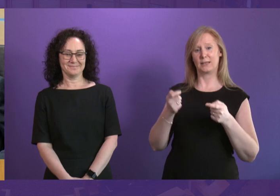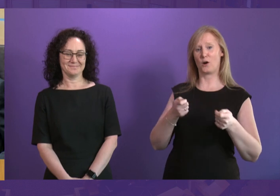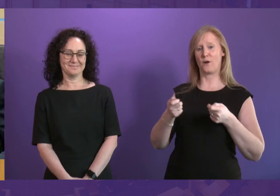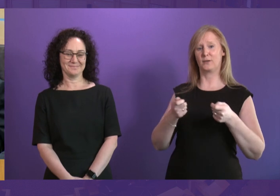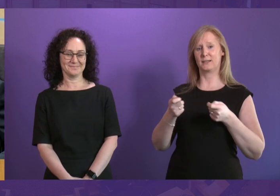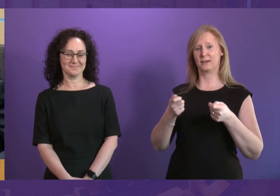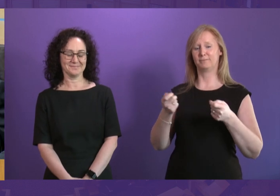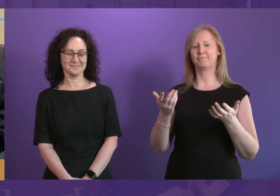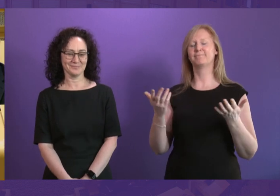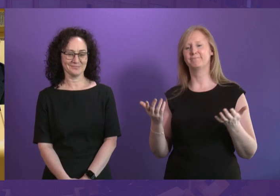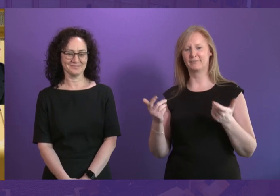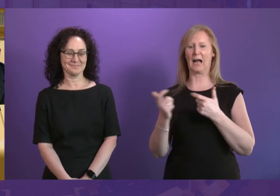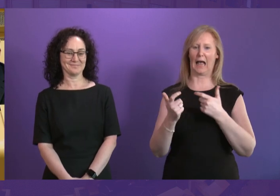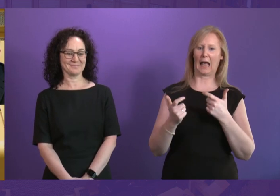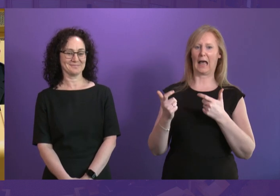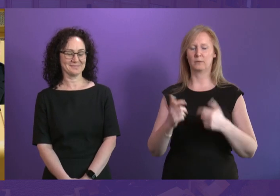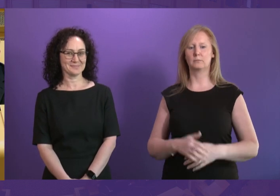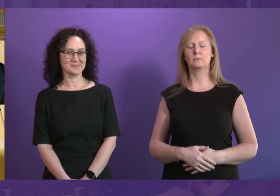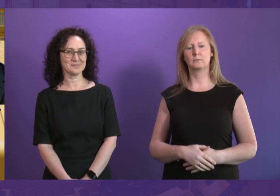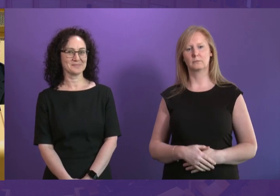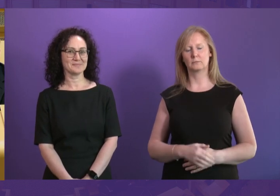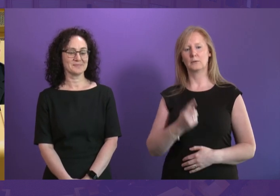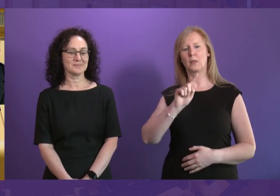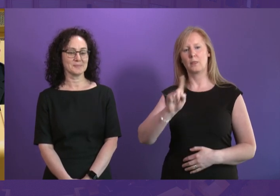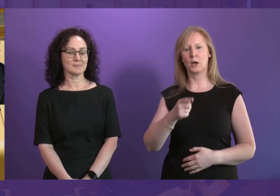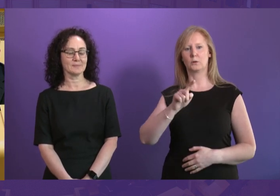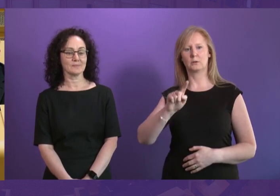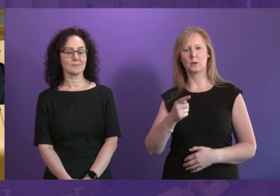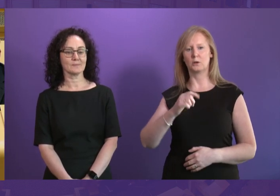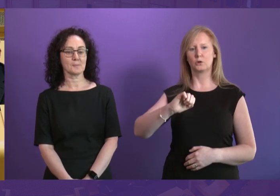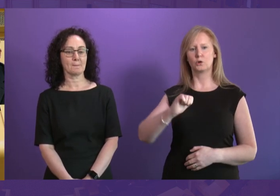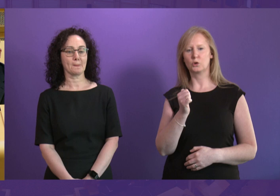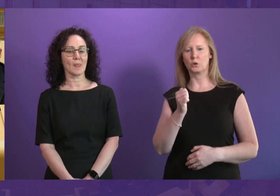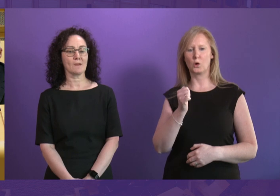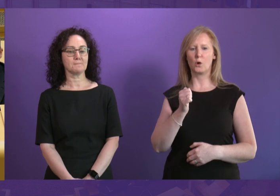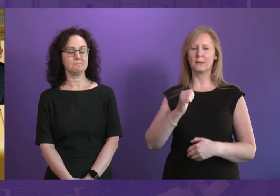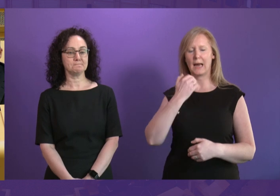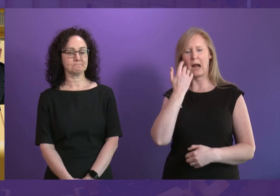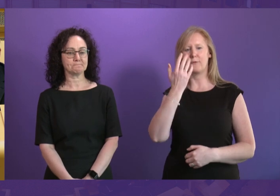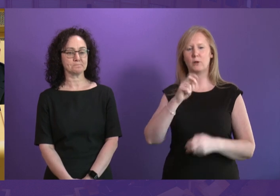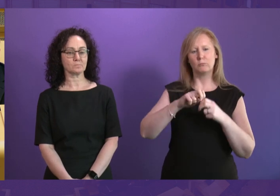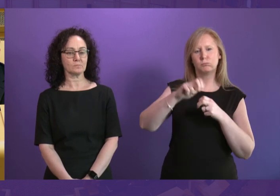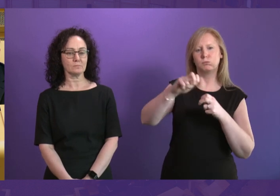Thousands of Scots every day commute across central Scotland into Edinburgh and Glasgow.